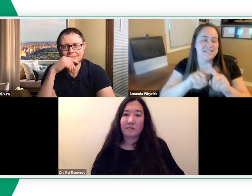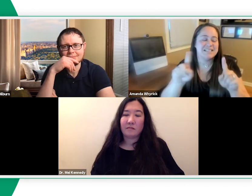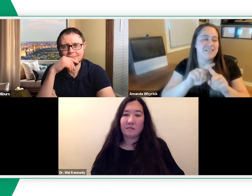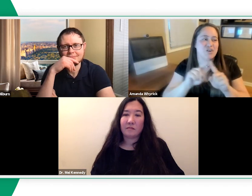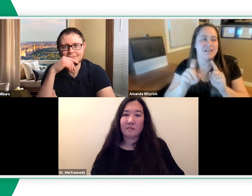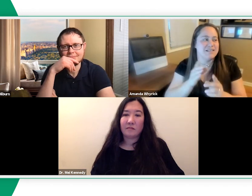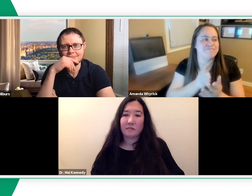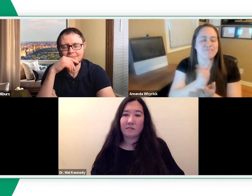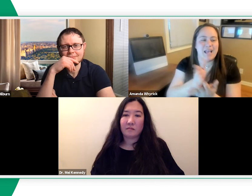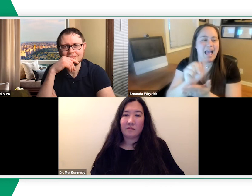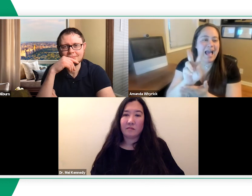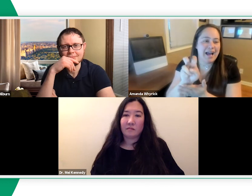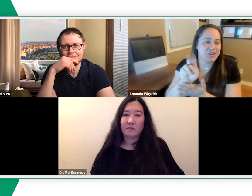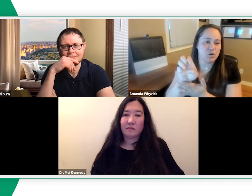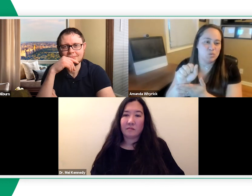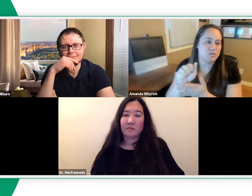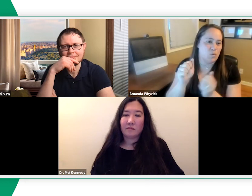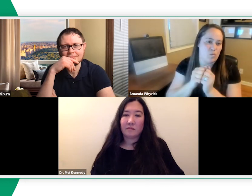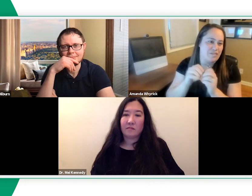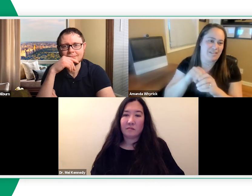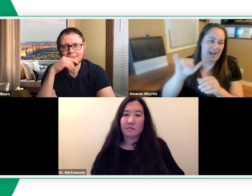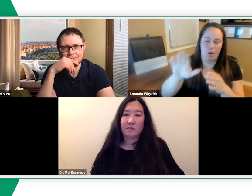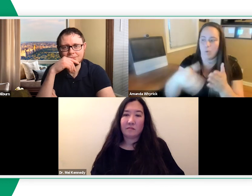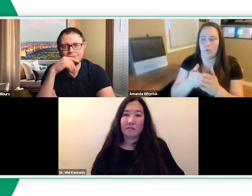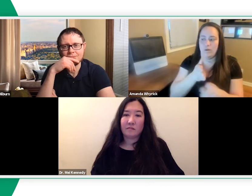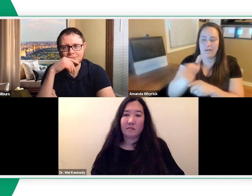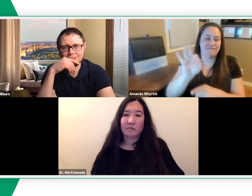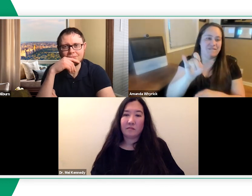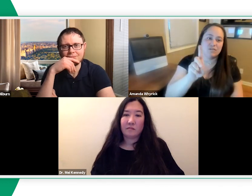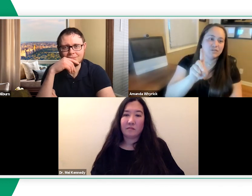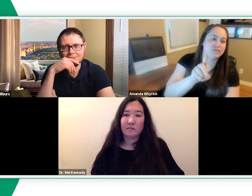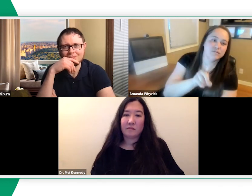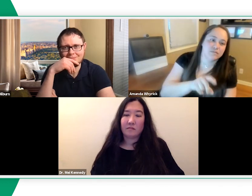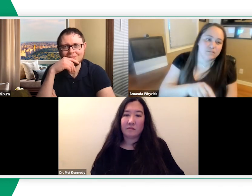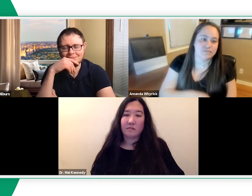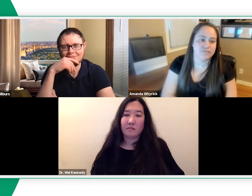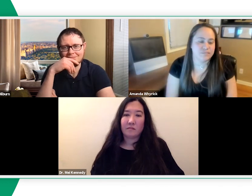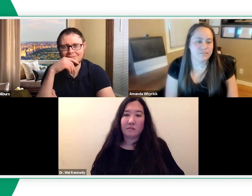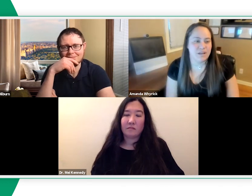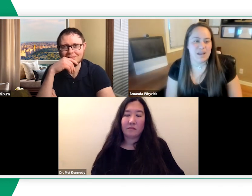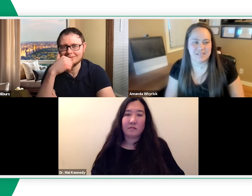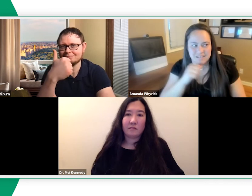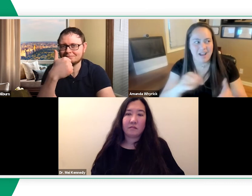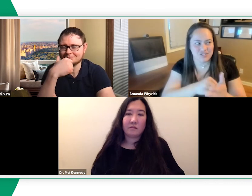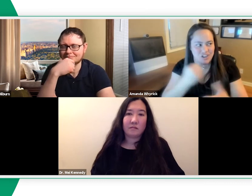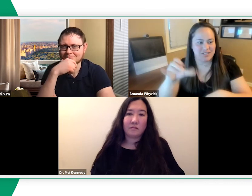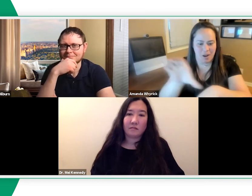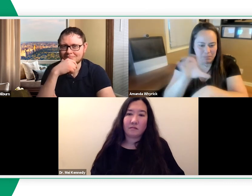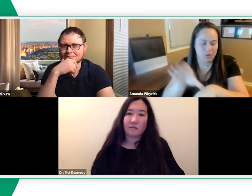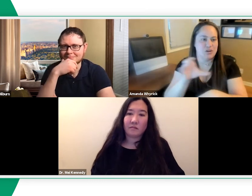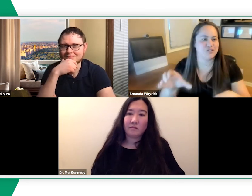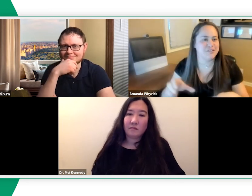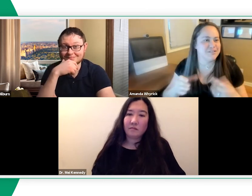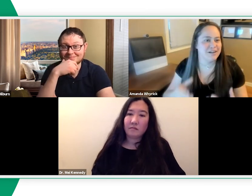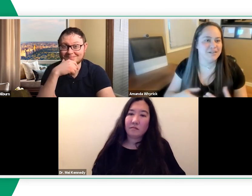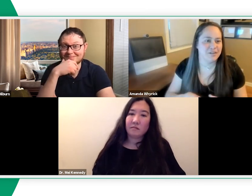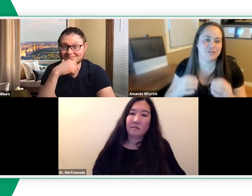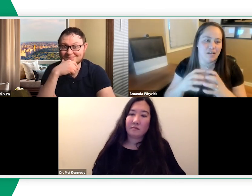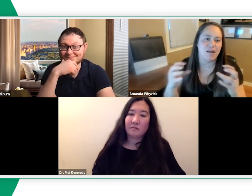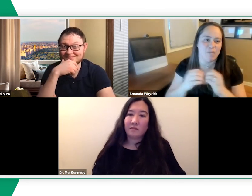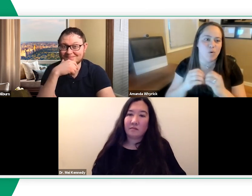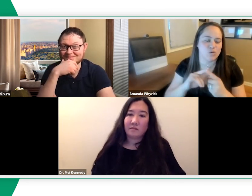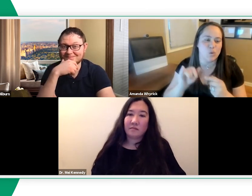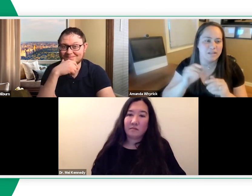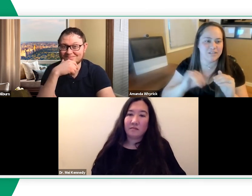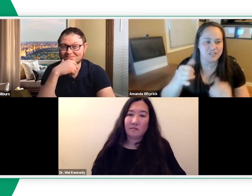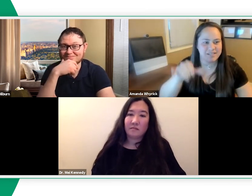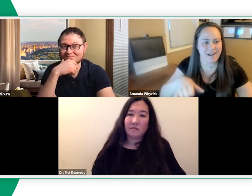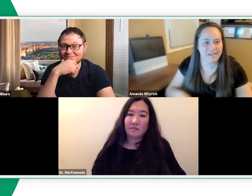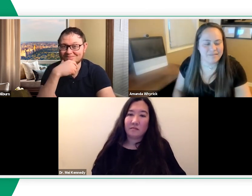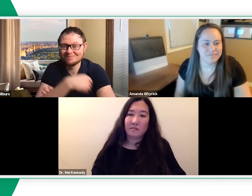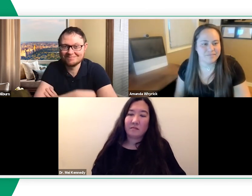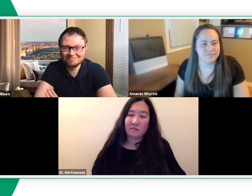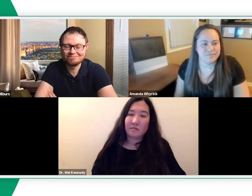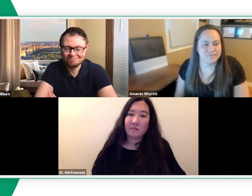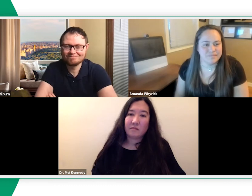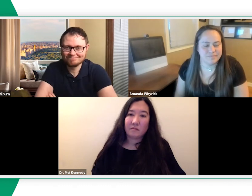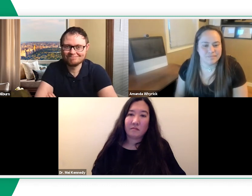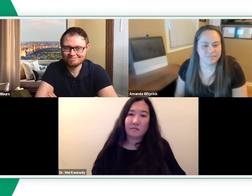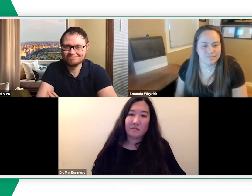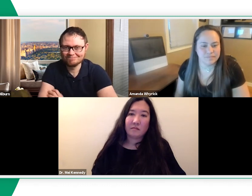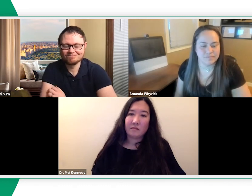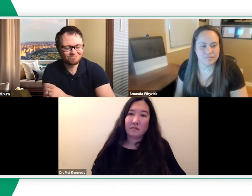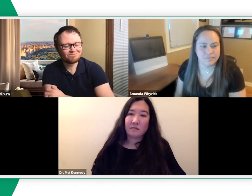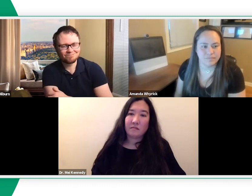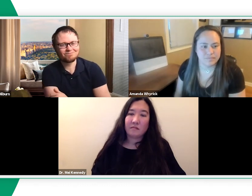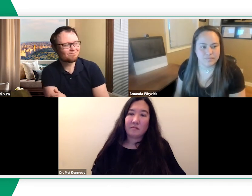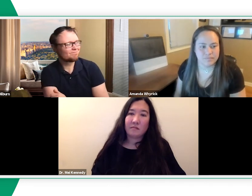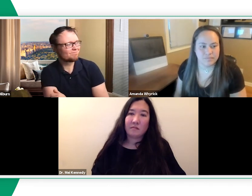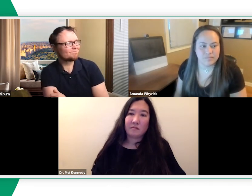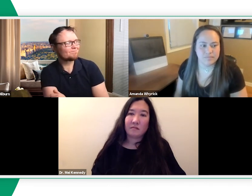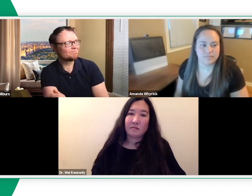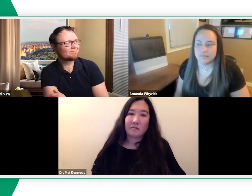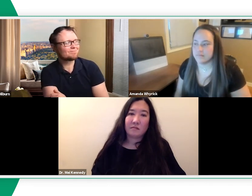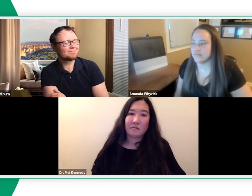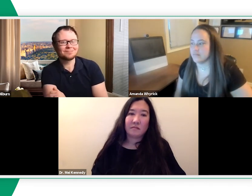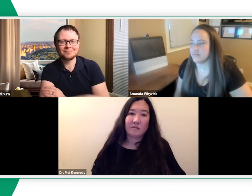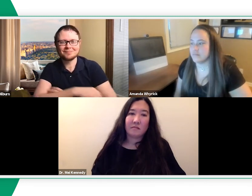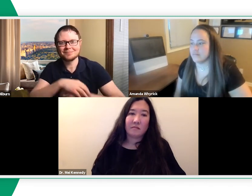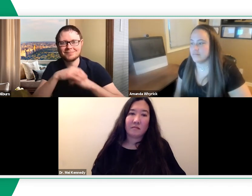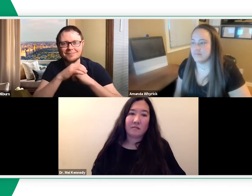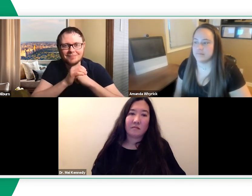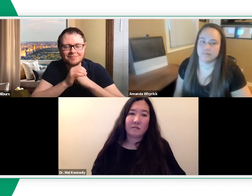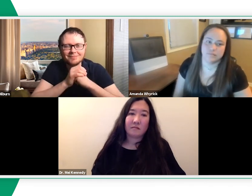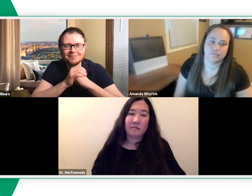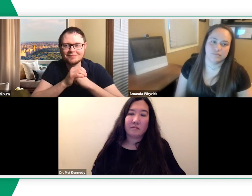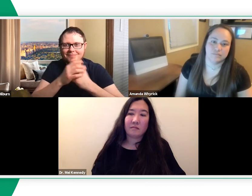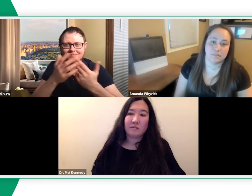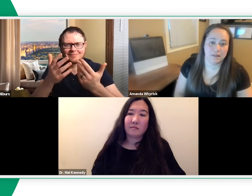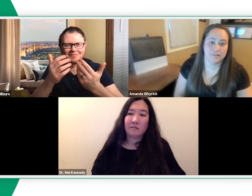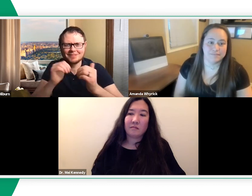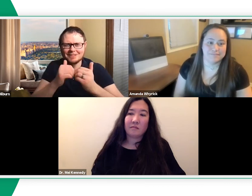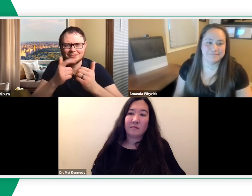with different avenues within that whole field. It's not just computers. There’s a lot more